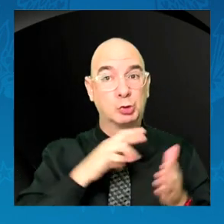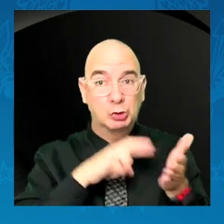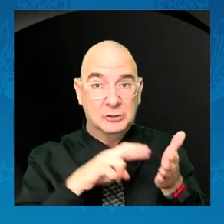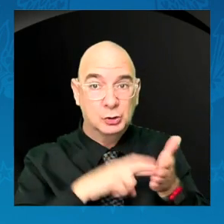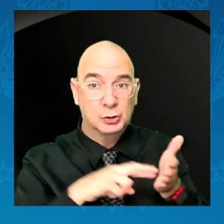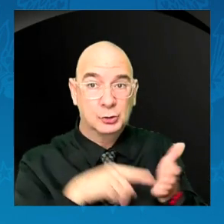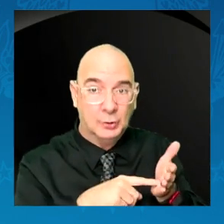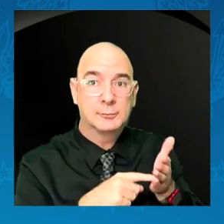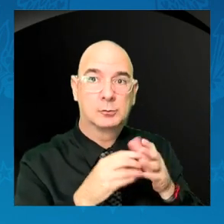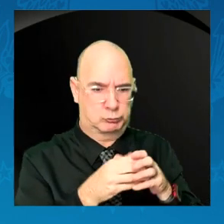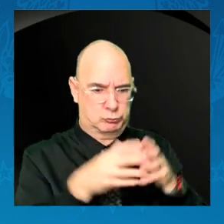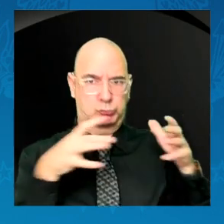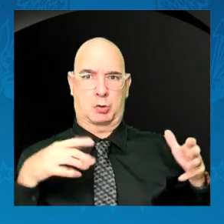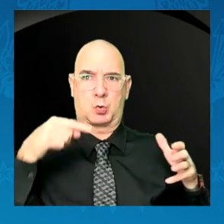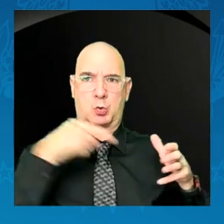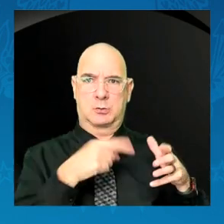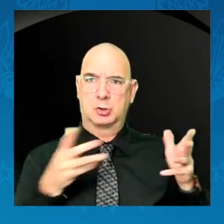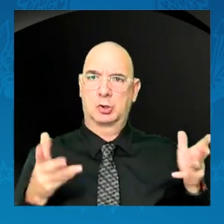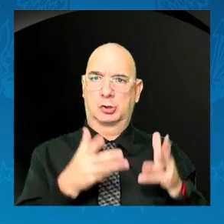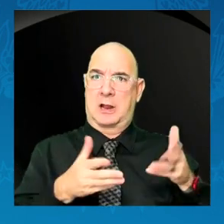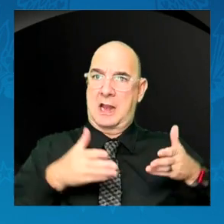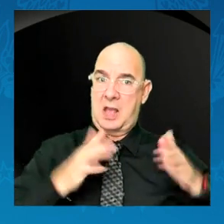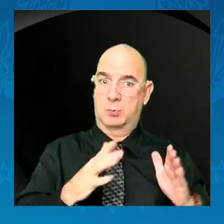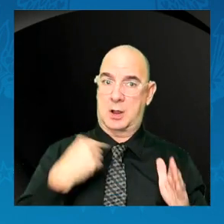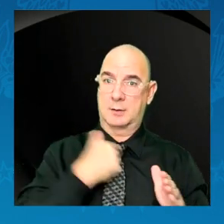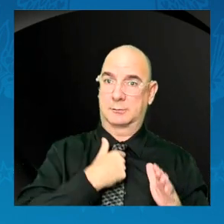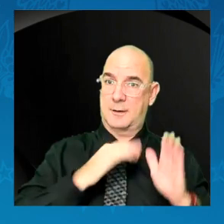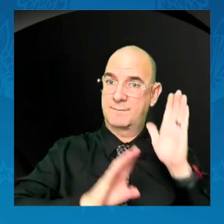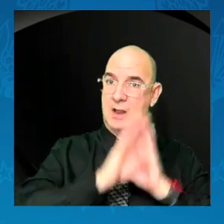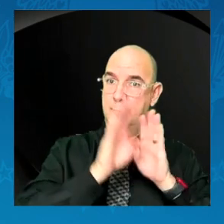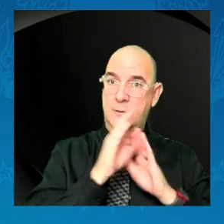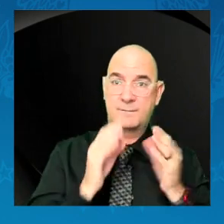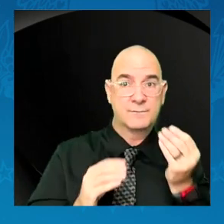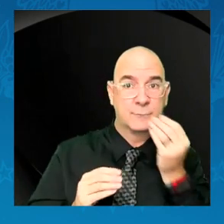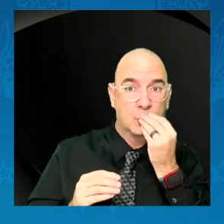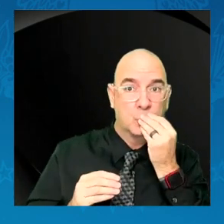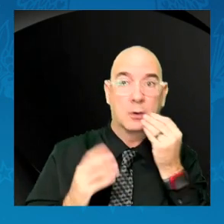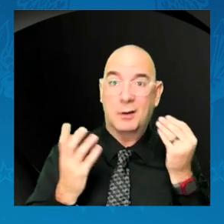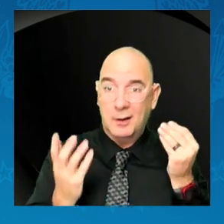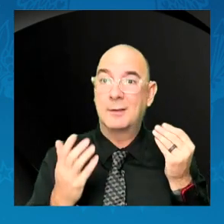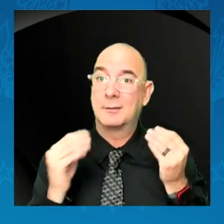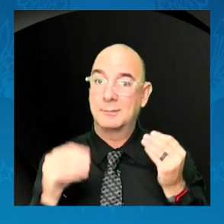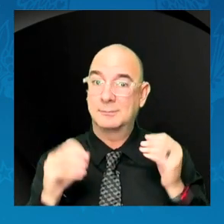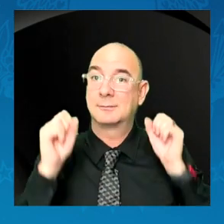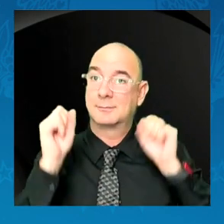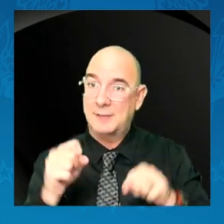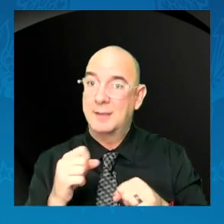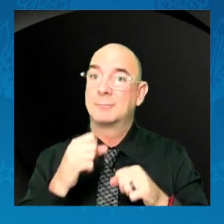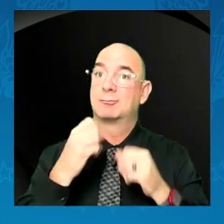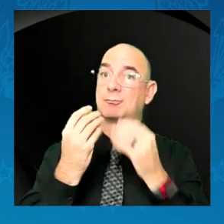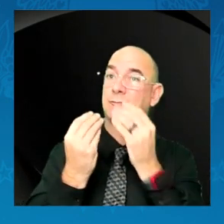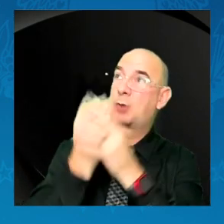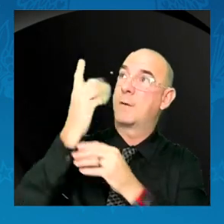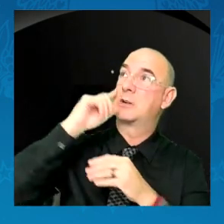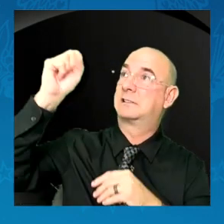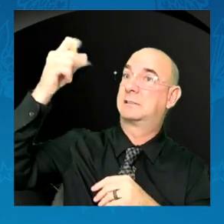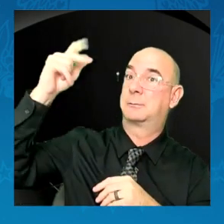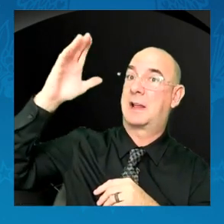to develop food products that can be grown in space and to allow our astronauts to be able to extend their trip.